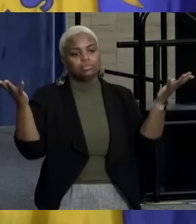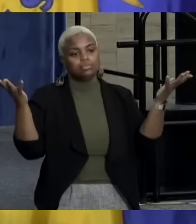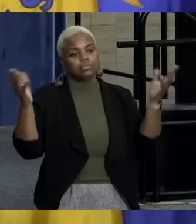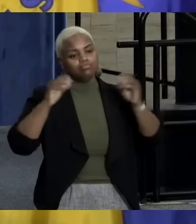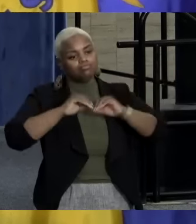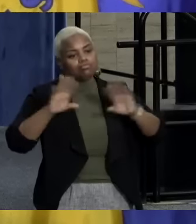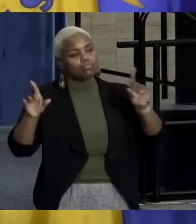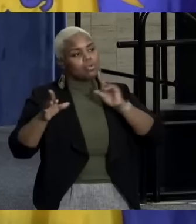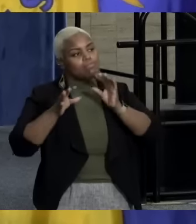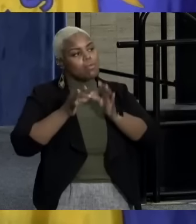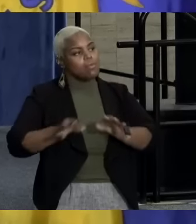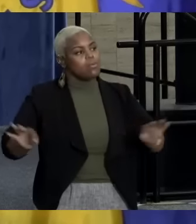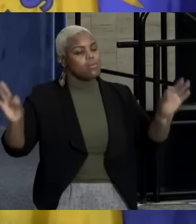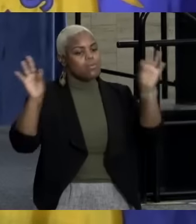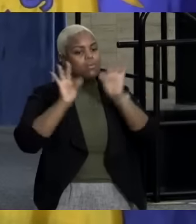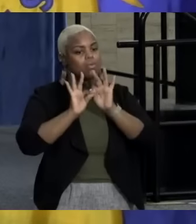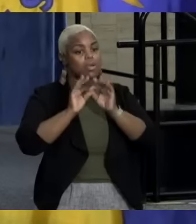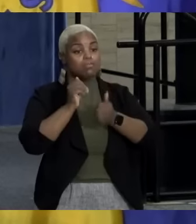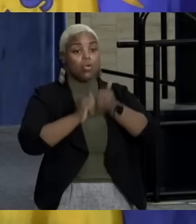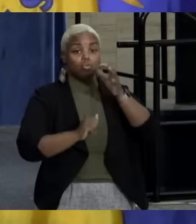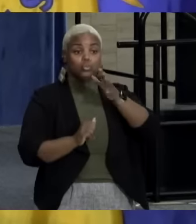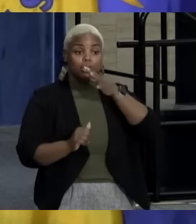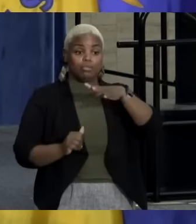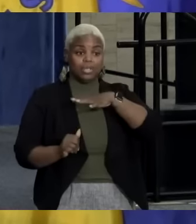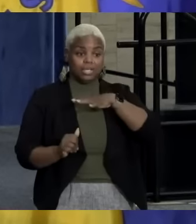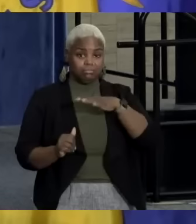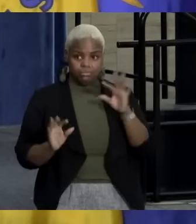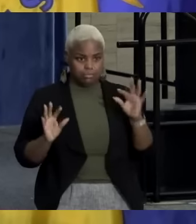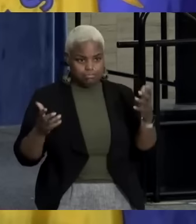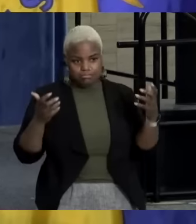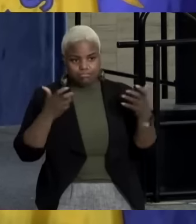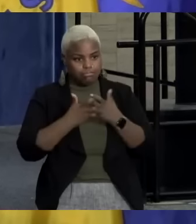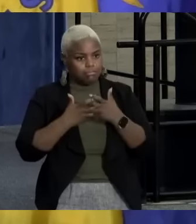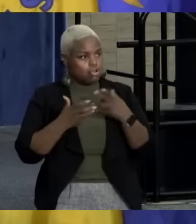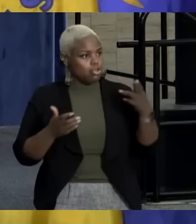Most women are great candidates, and there are profound long-term health benefits.